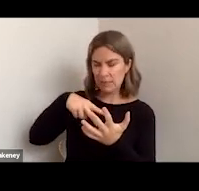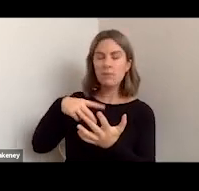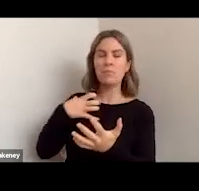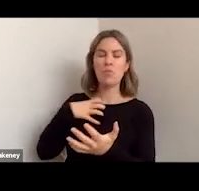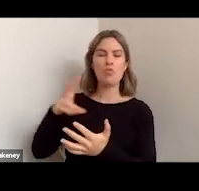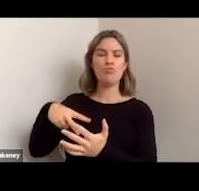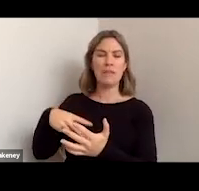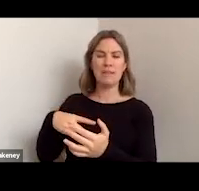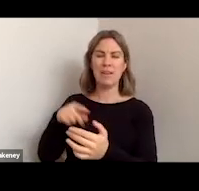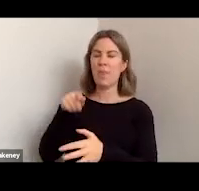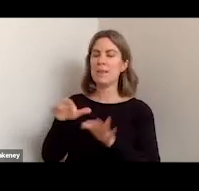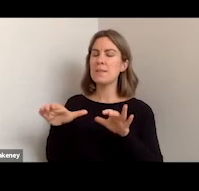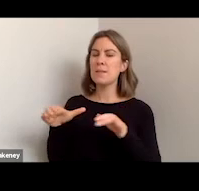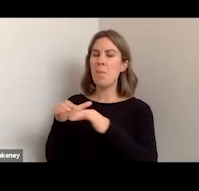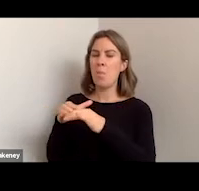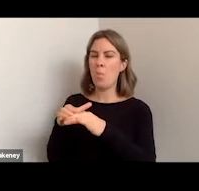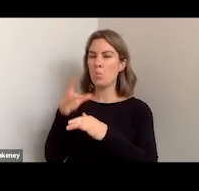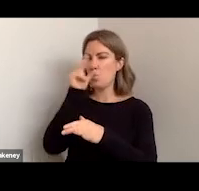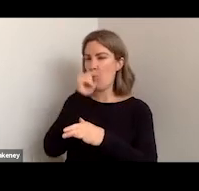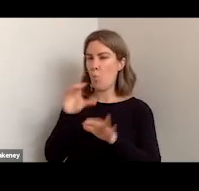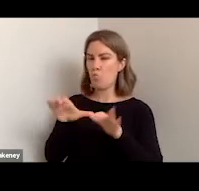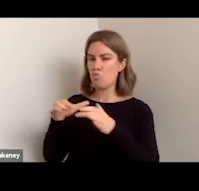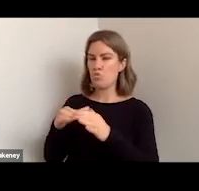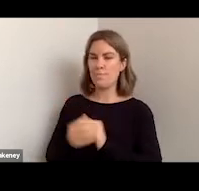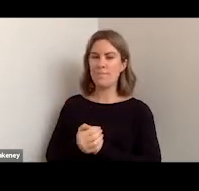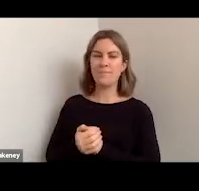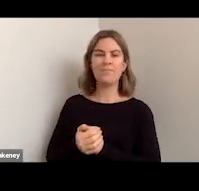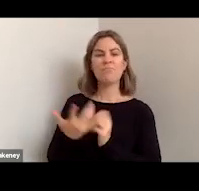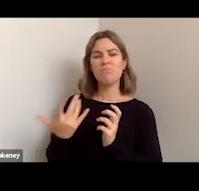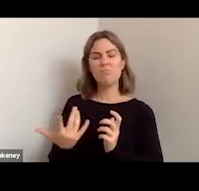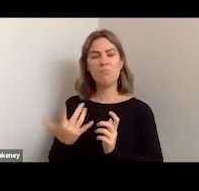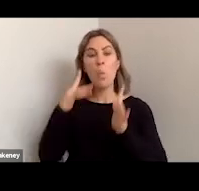Engineers tend to be text story types. So do lawyers, accountants,